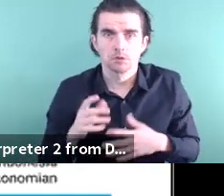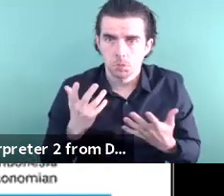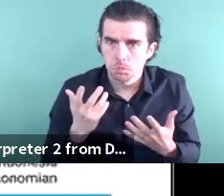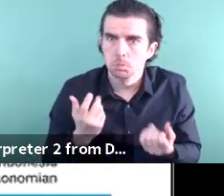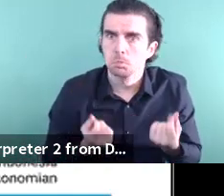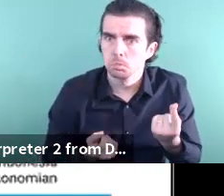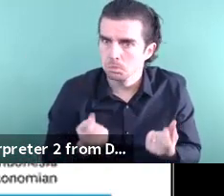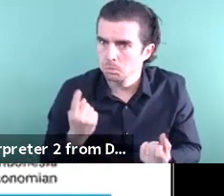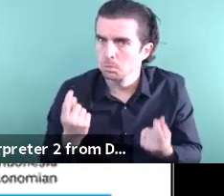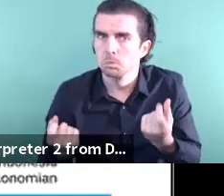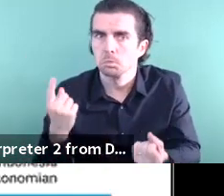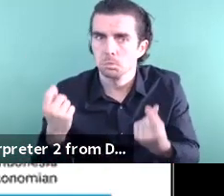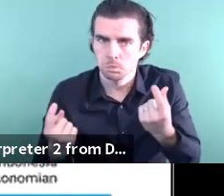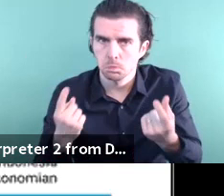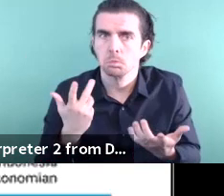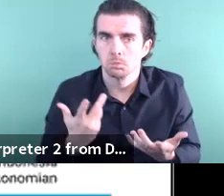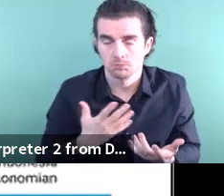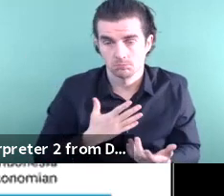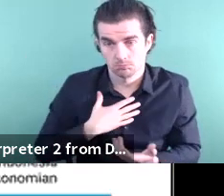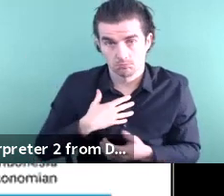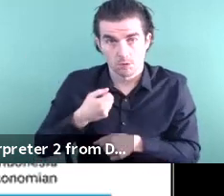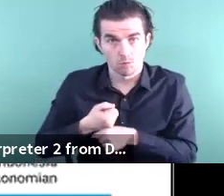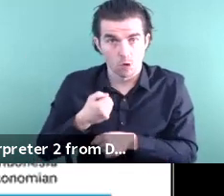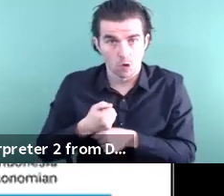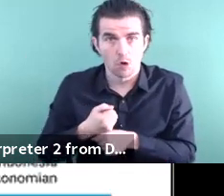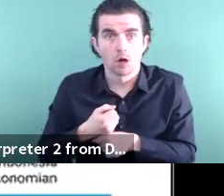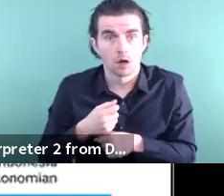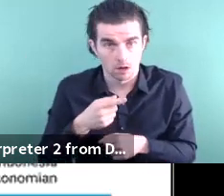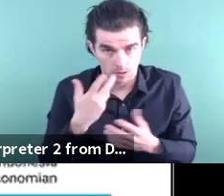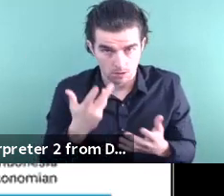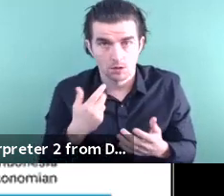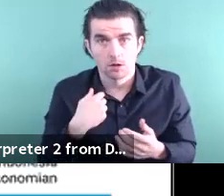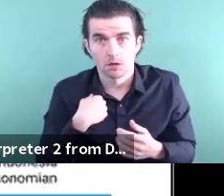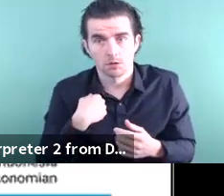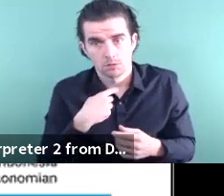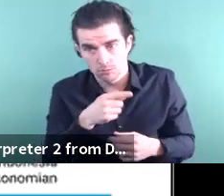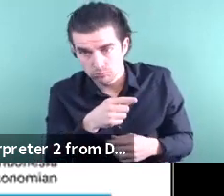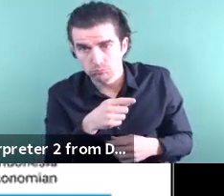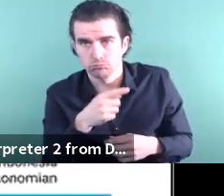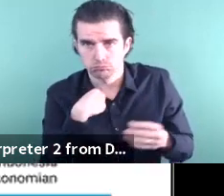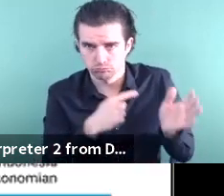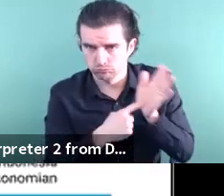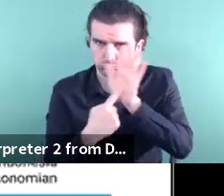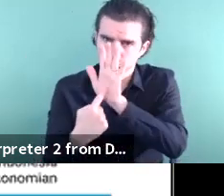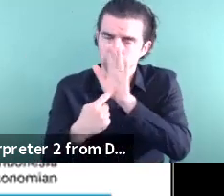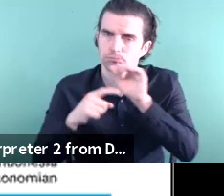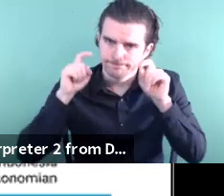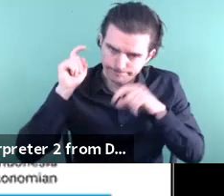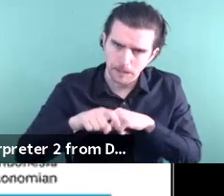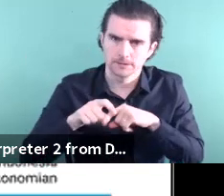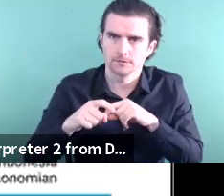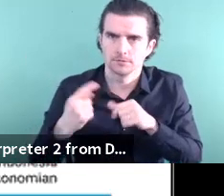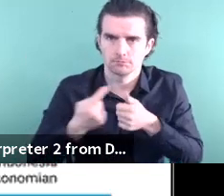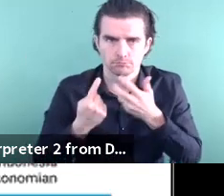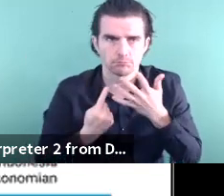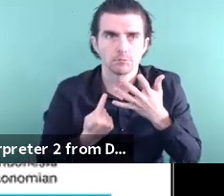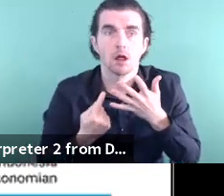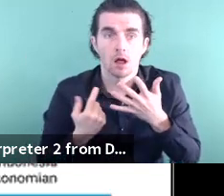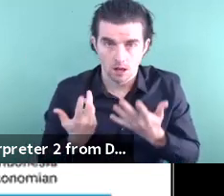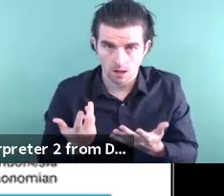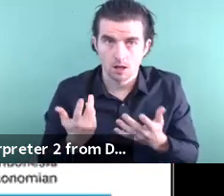Right, and also just to add, actually Indonesia has this cash transfer programme for